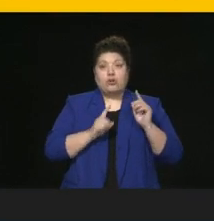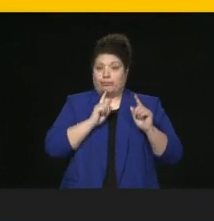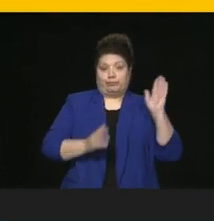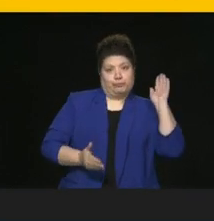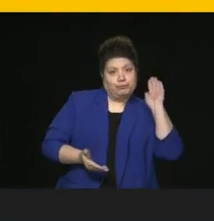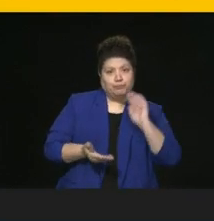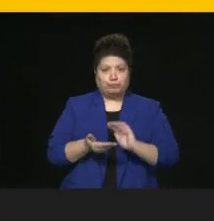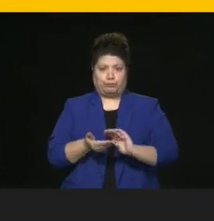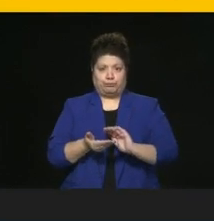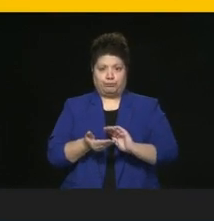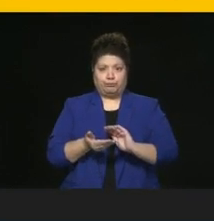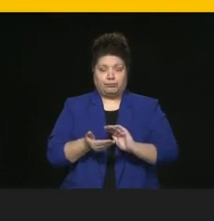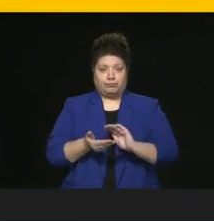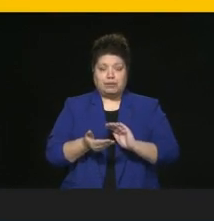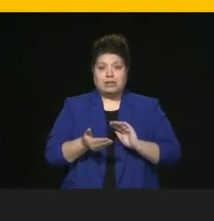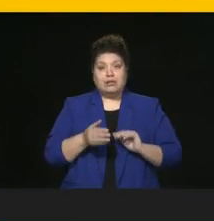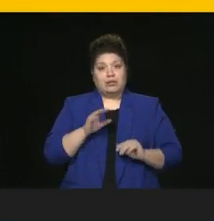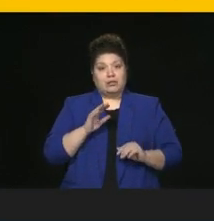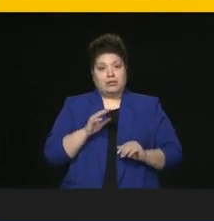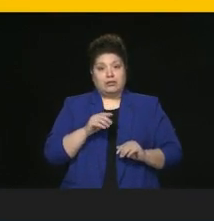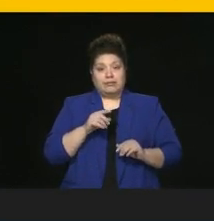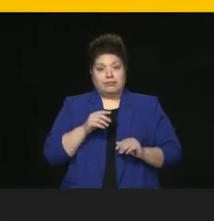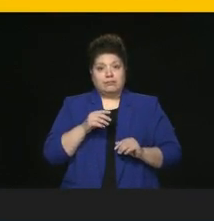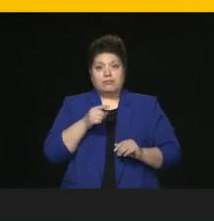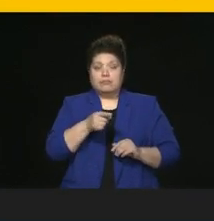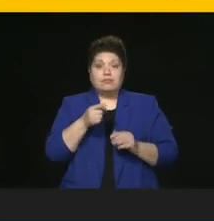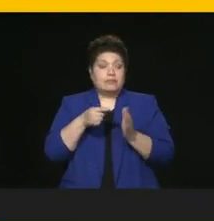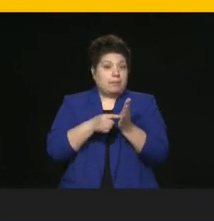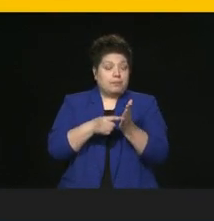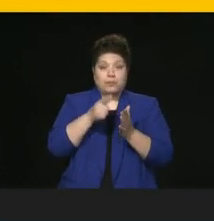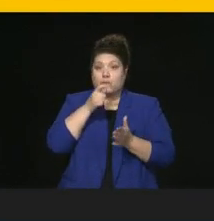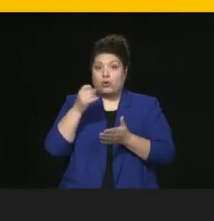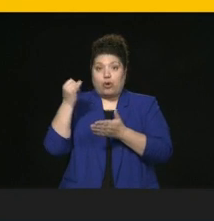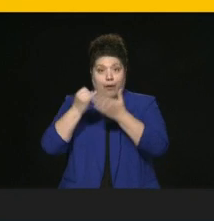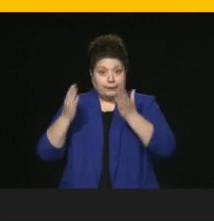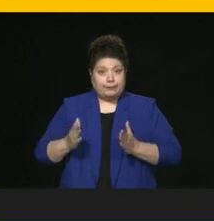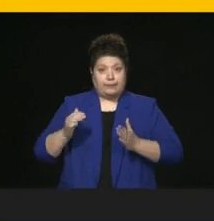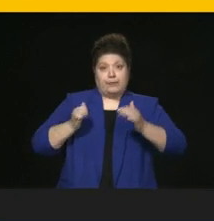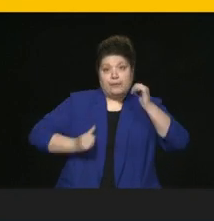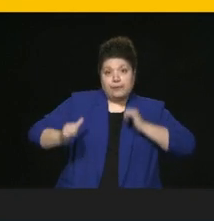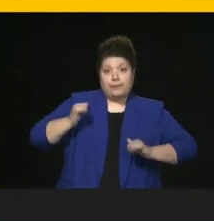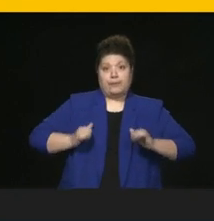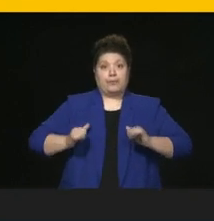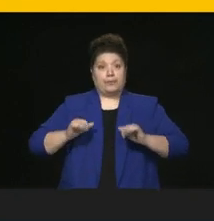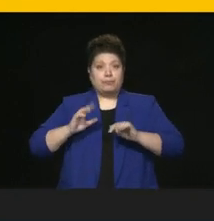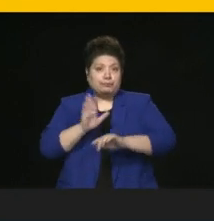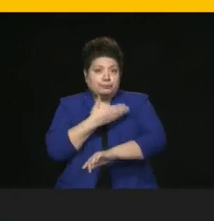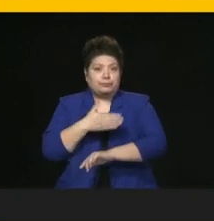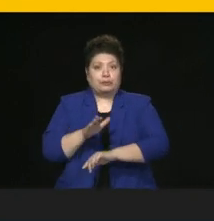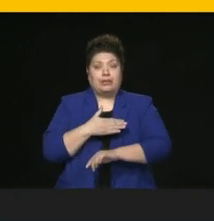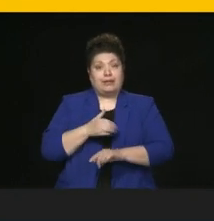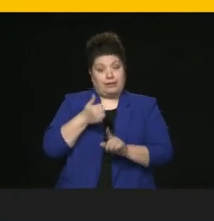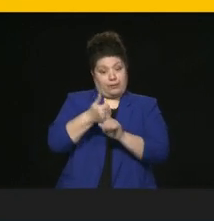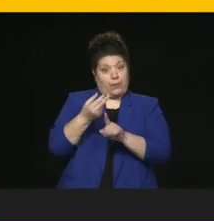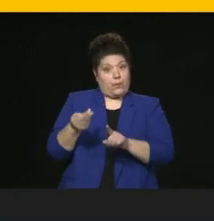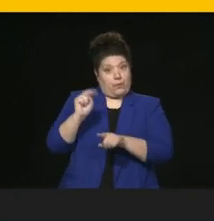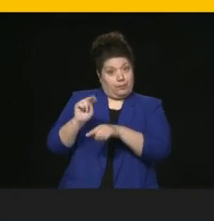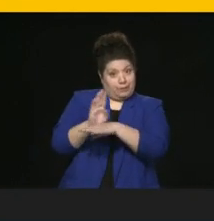INCOME OR LOST MOST OF THEIR